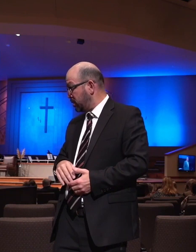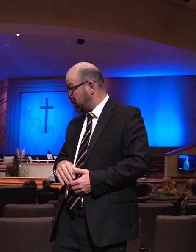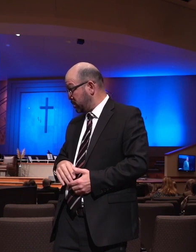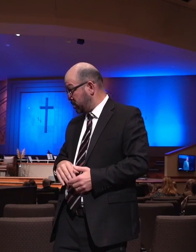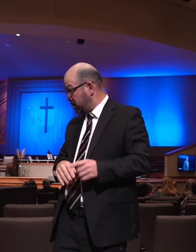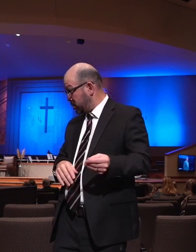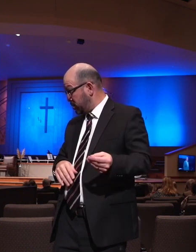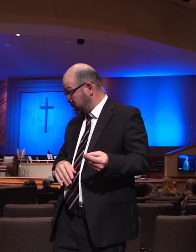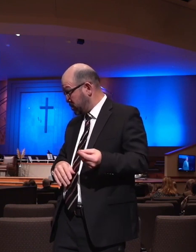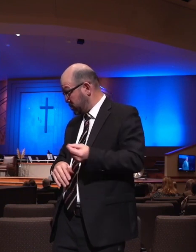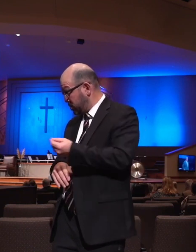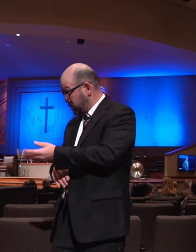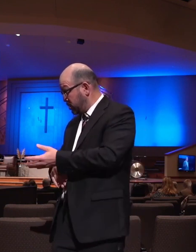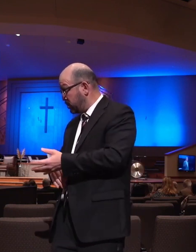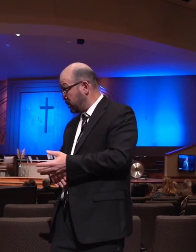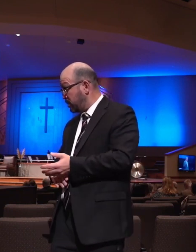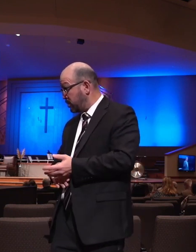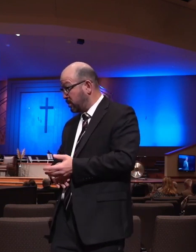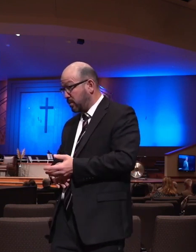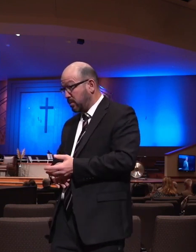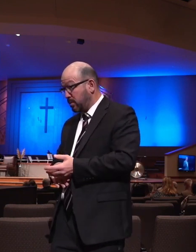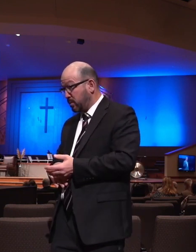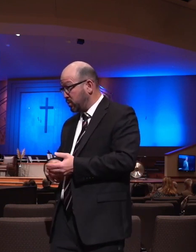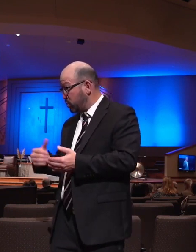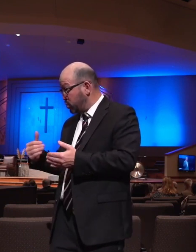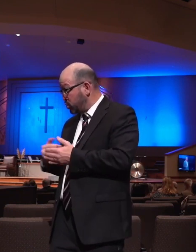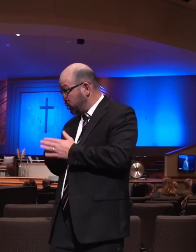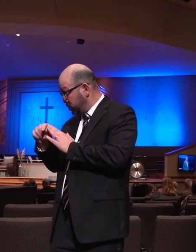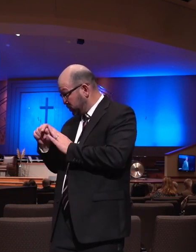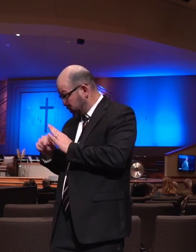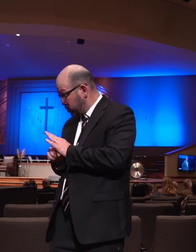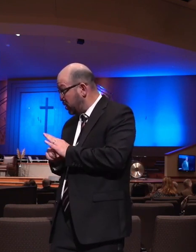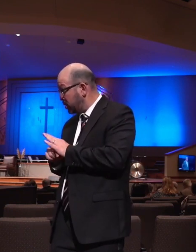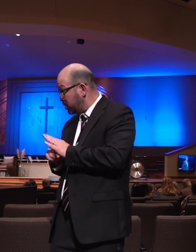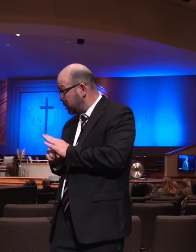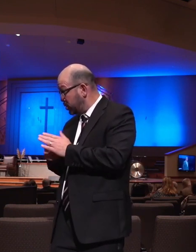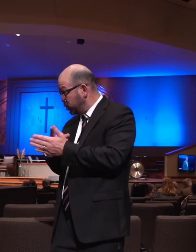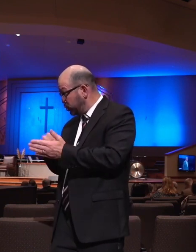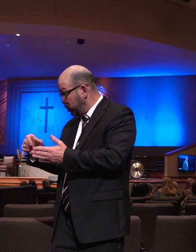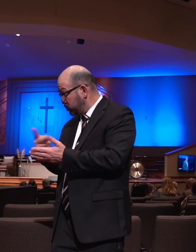those those green New Testaments and Psalms and Proverbs and